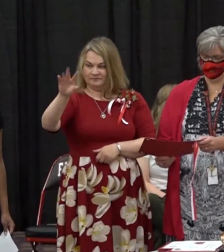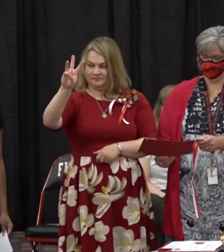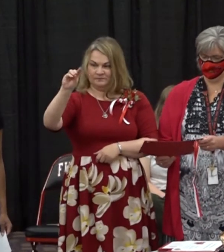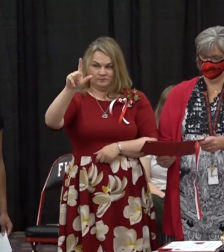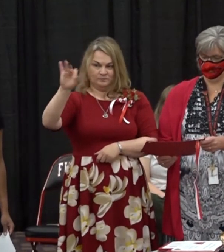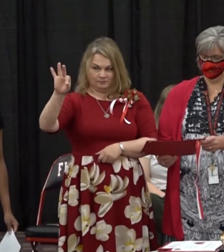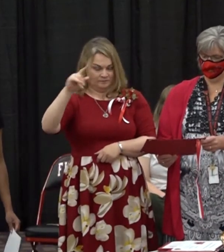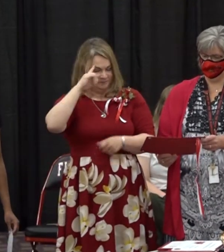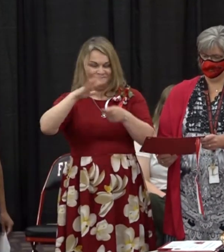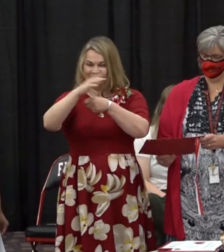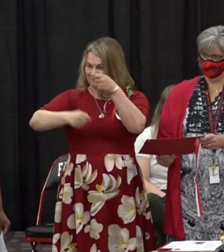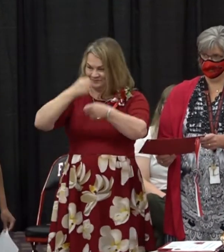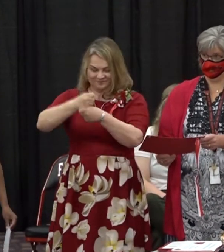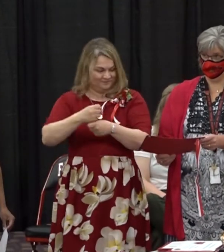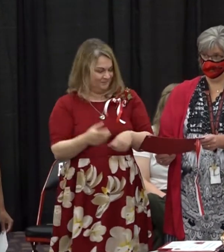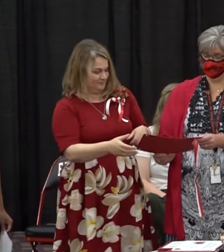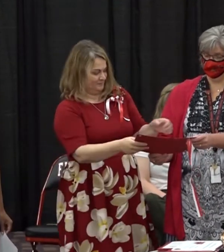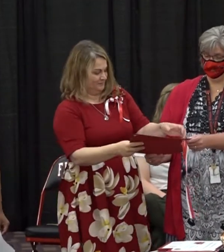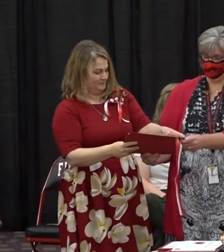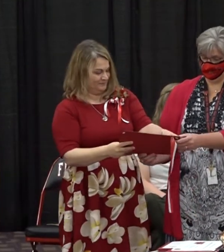Lily Wolf for the entire year.